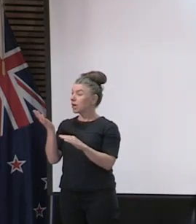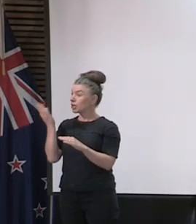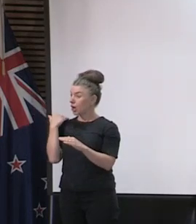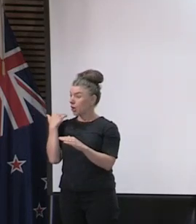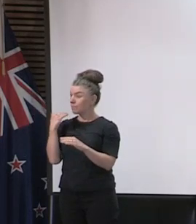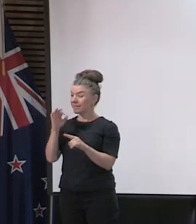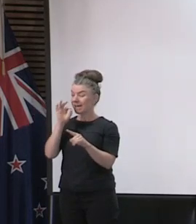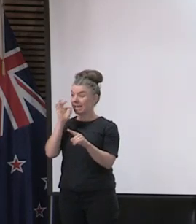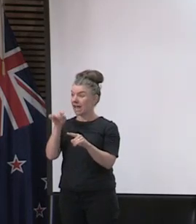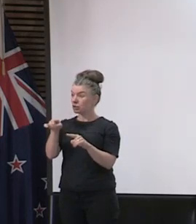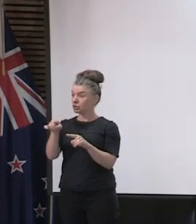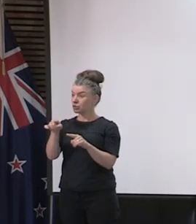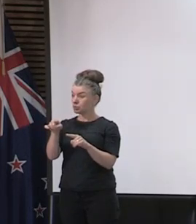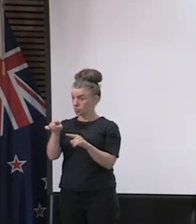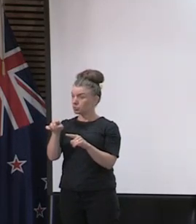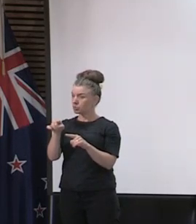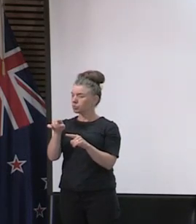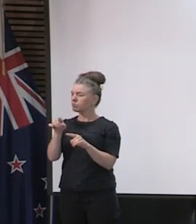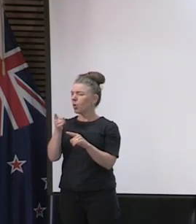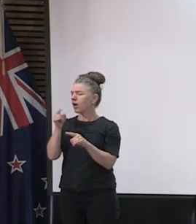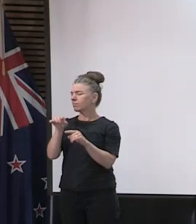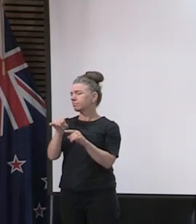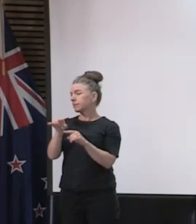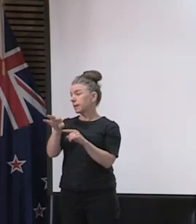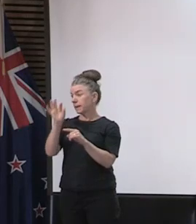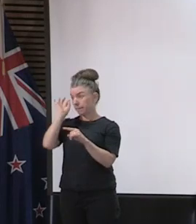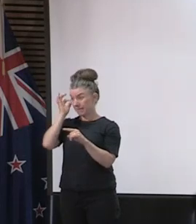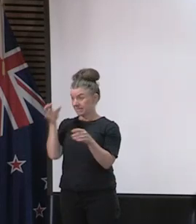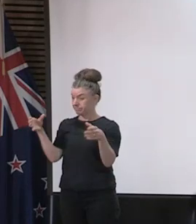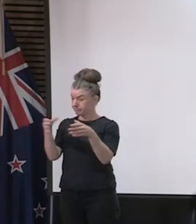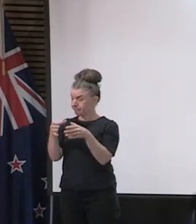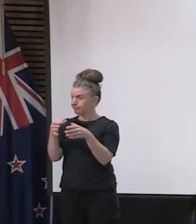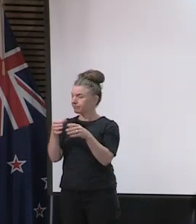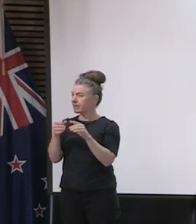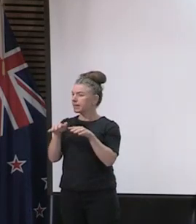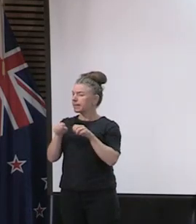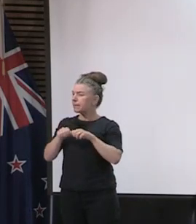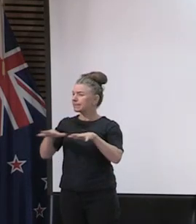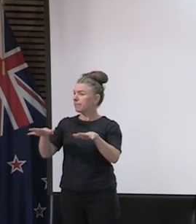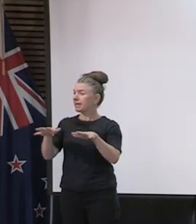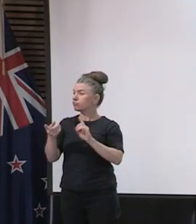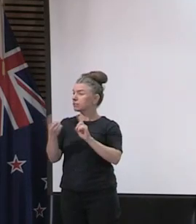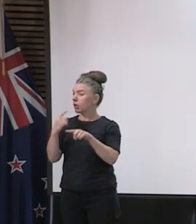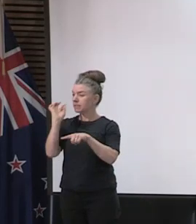It was only a few weeks ago they were bringing science advisors